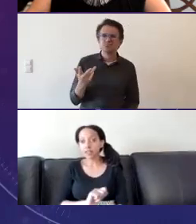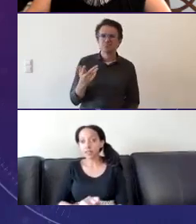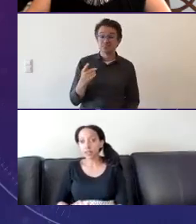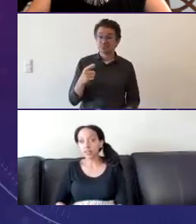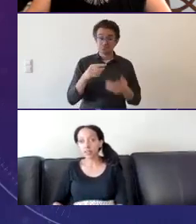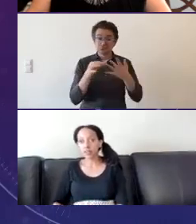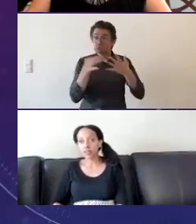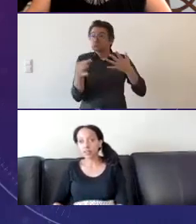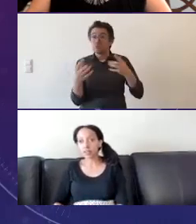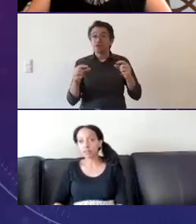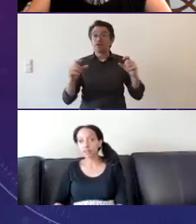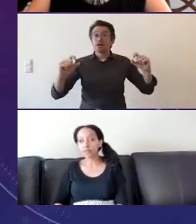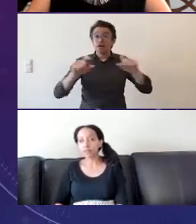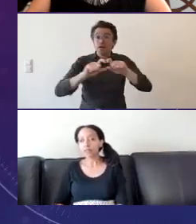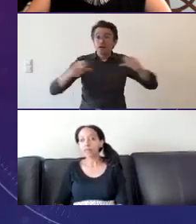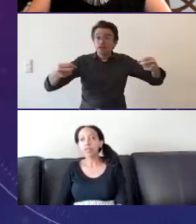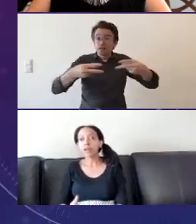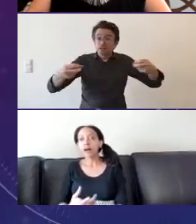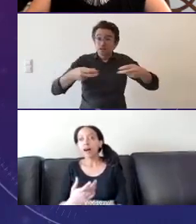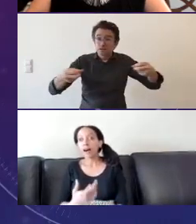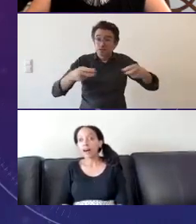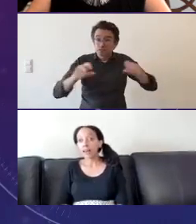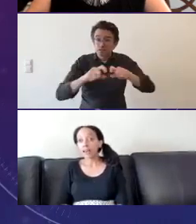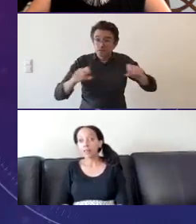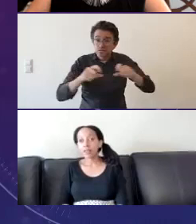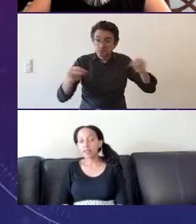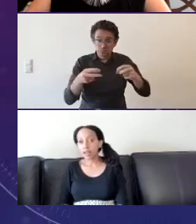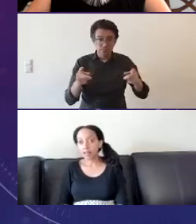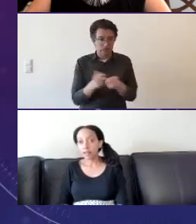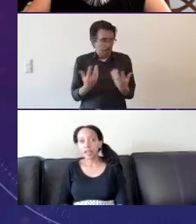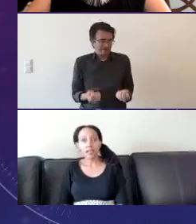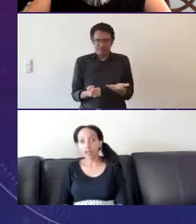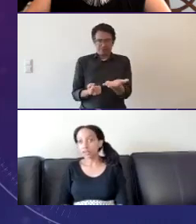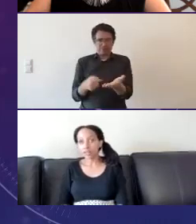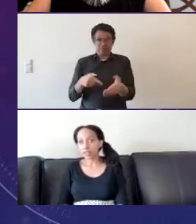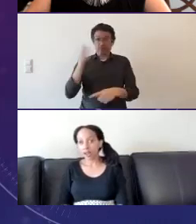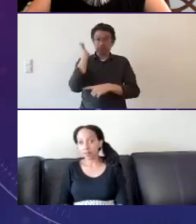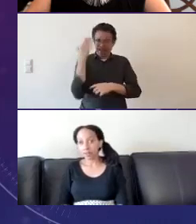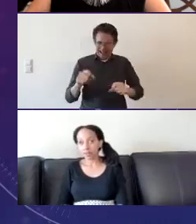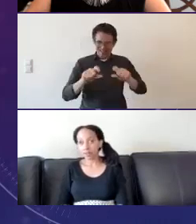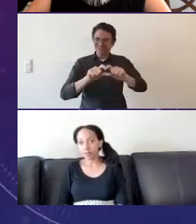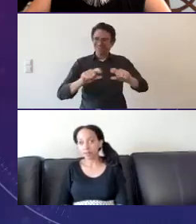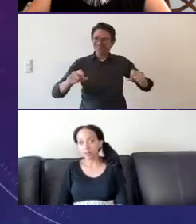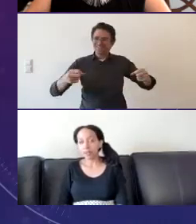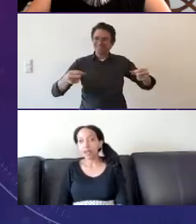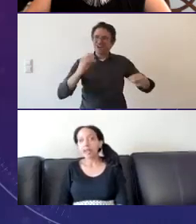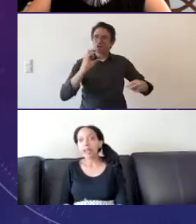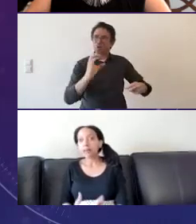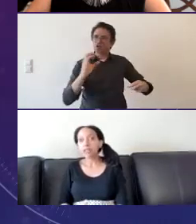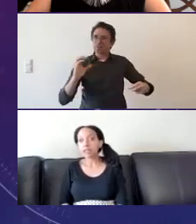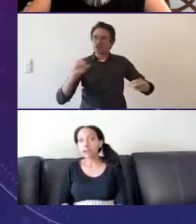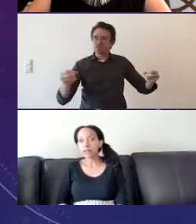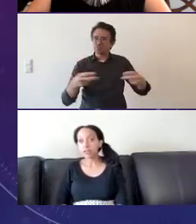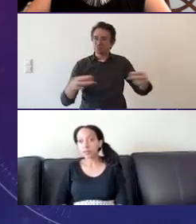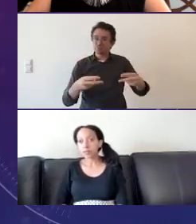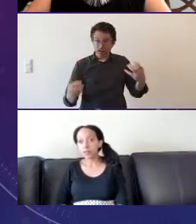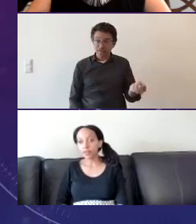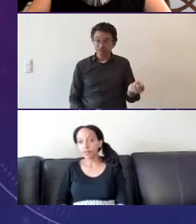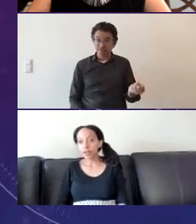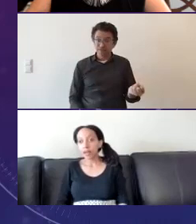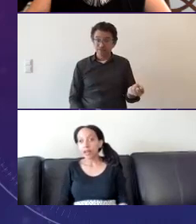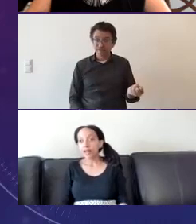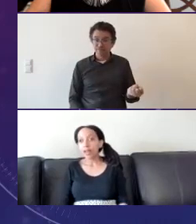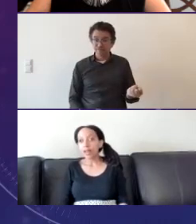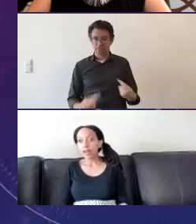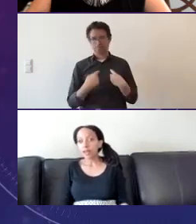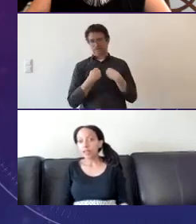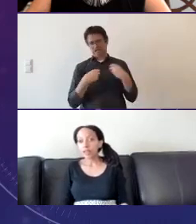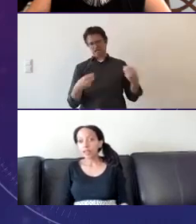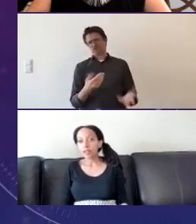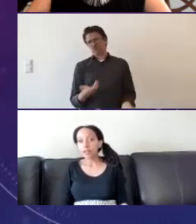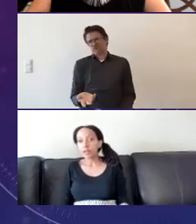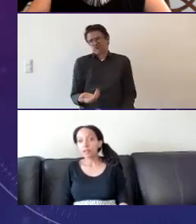appears on screen I myself cannot see captions captions are visual and there